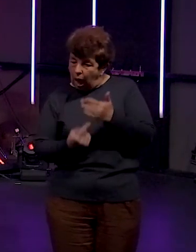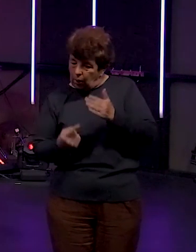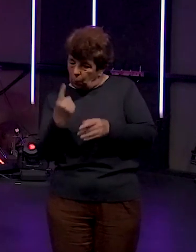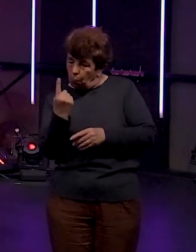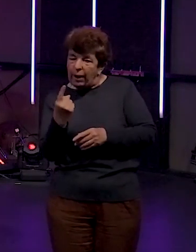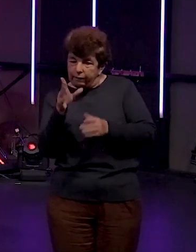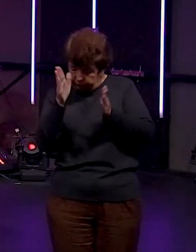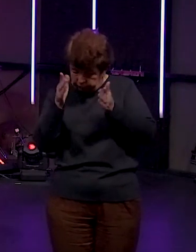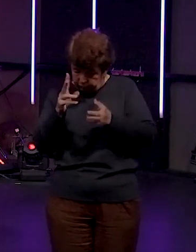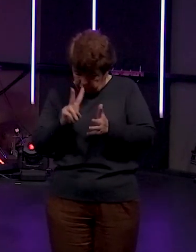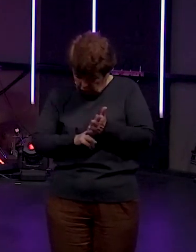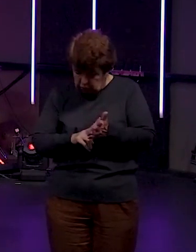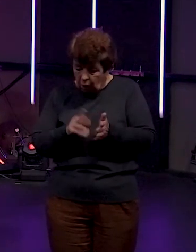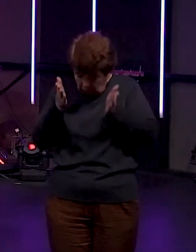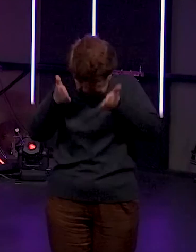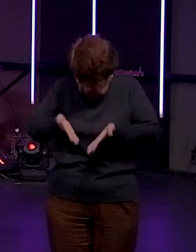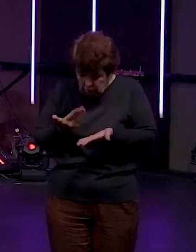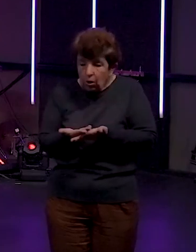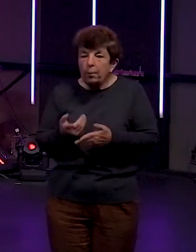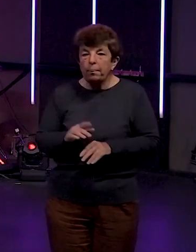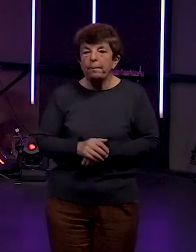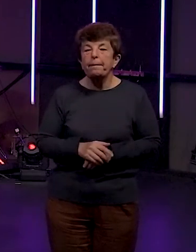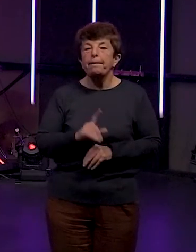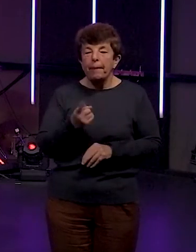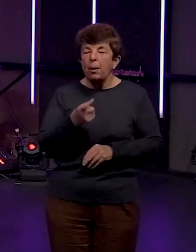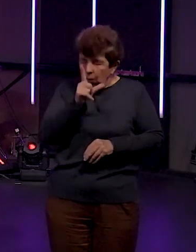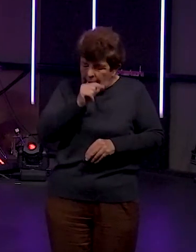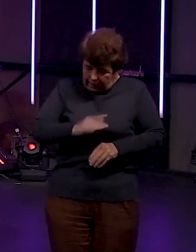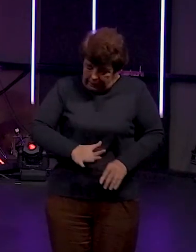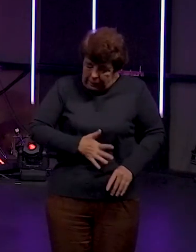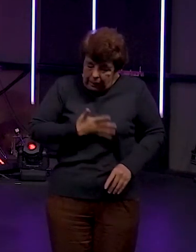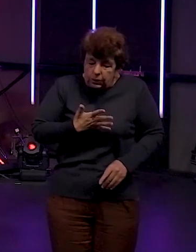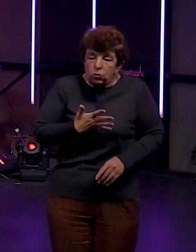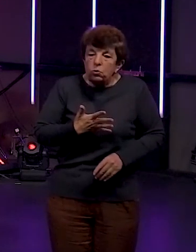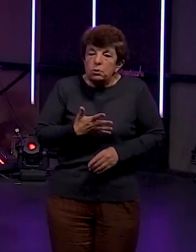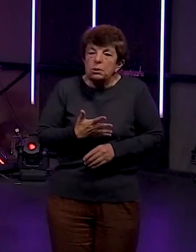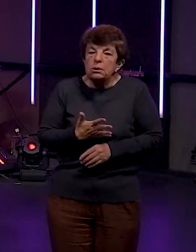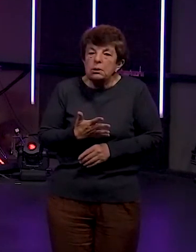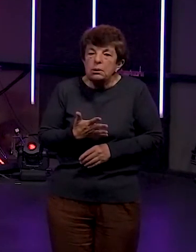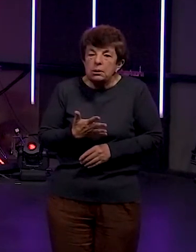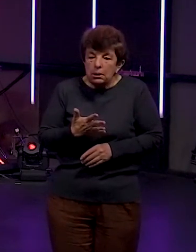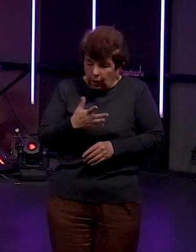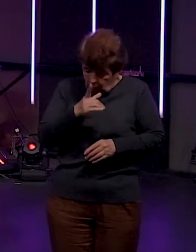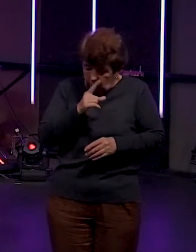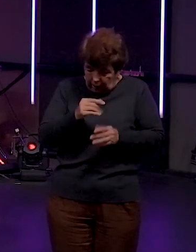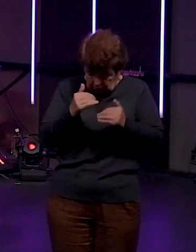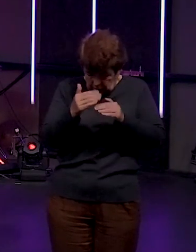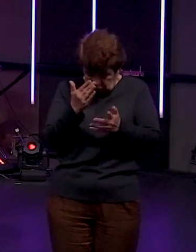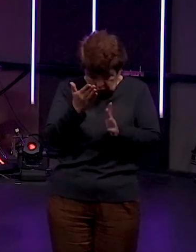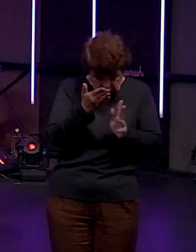to focus on but we can easily divide this whole section up into